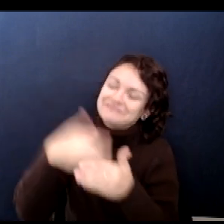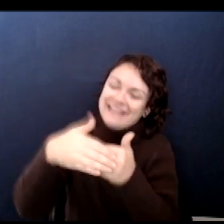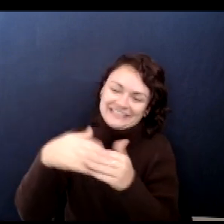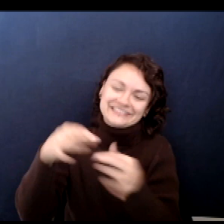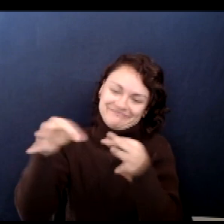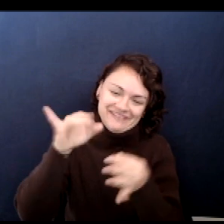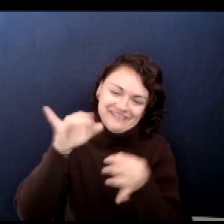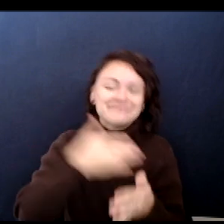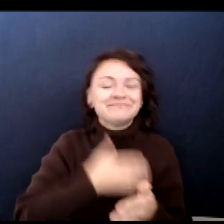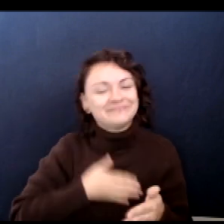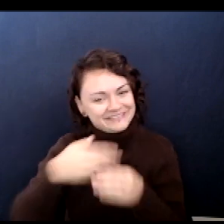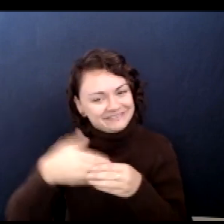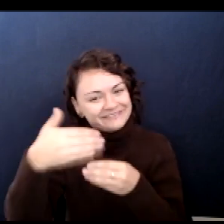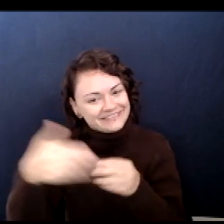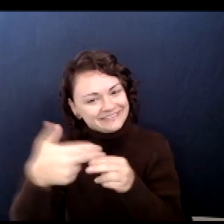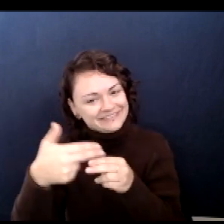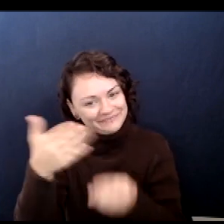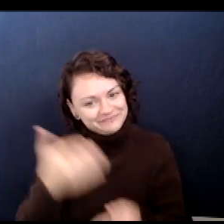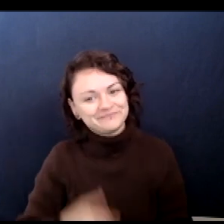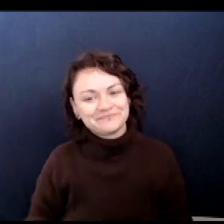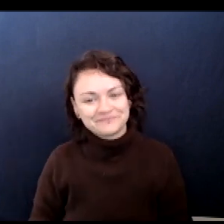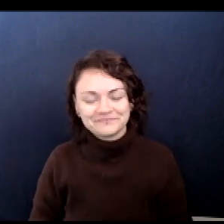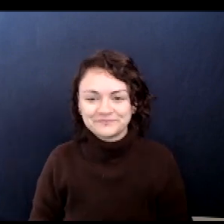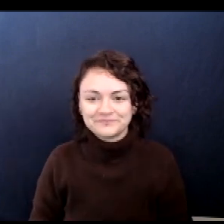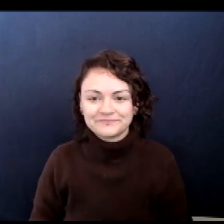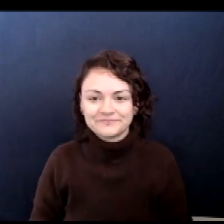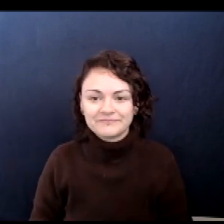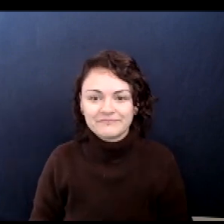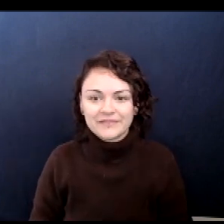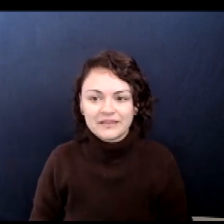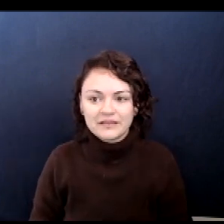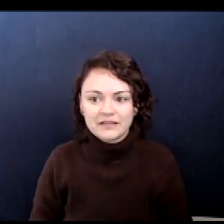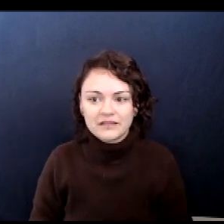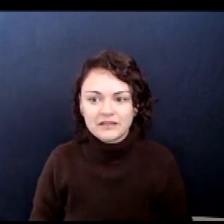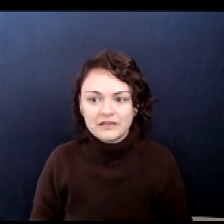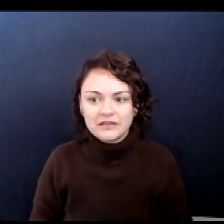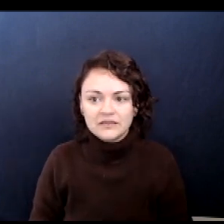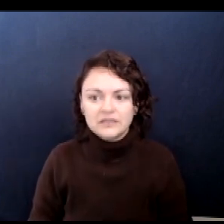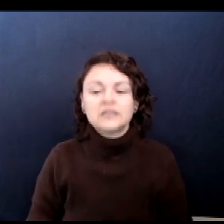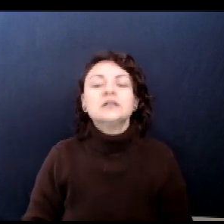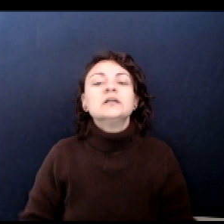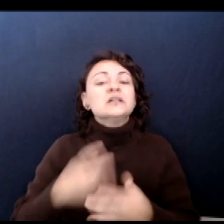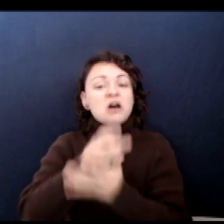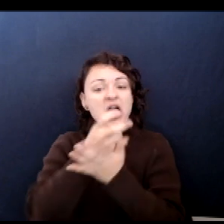Please Diving into the actual data that we pulled,